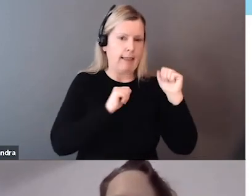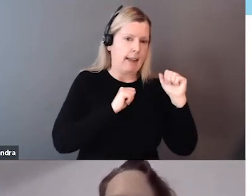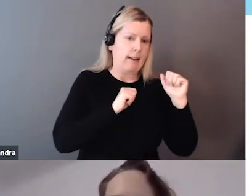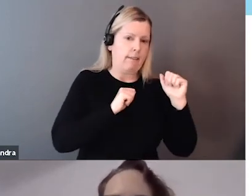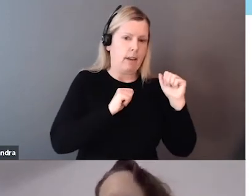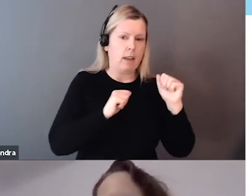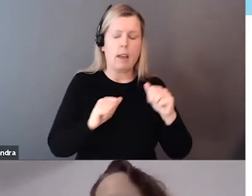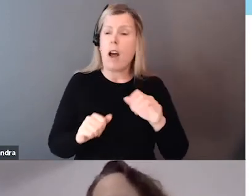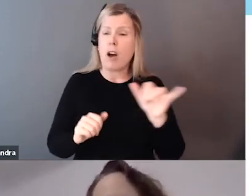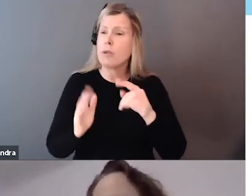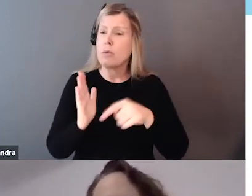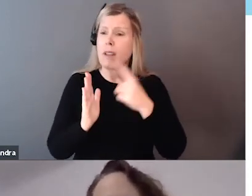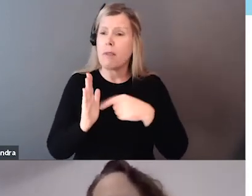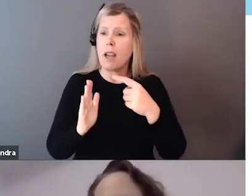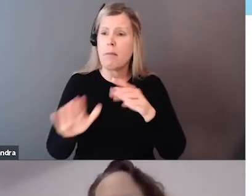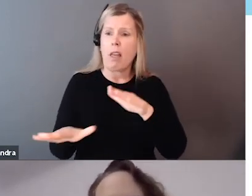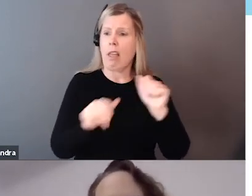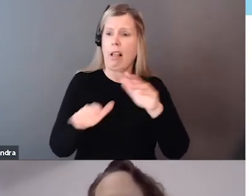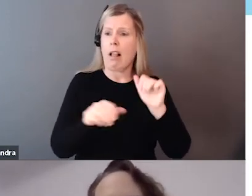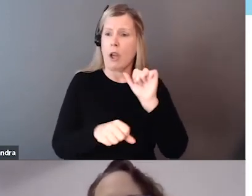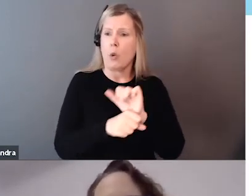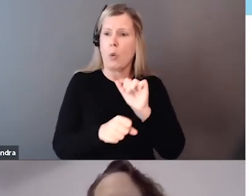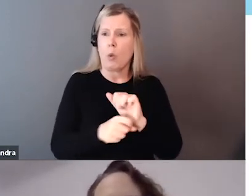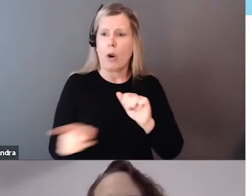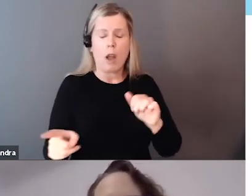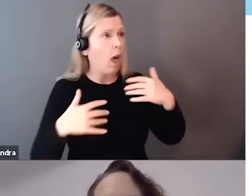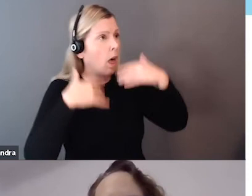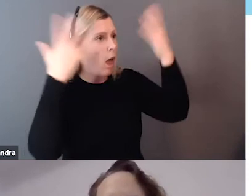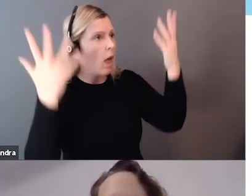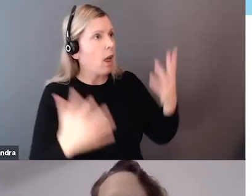last minute before presentations to potential clients. Although a few of our good friends